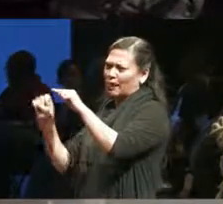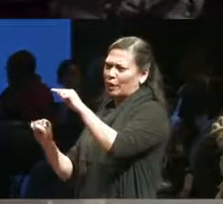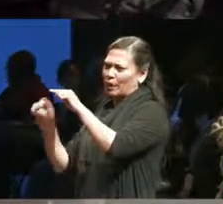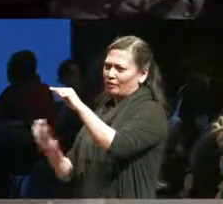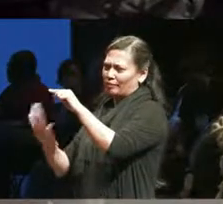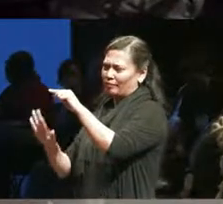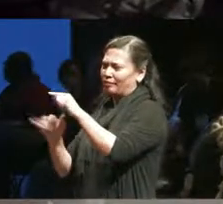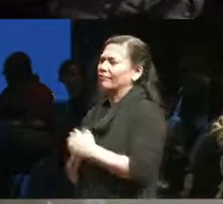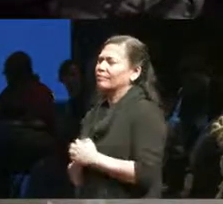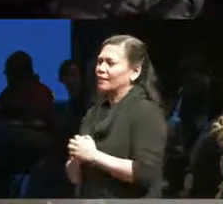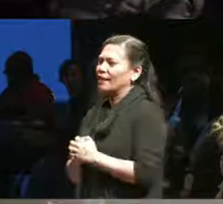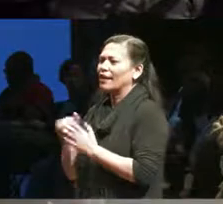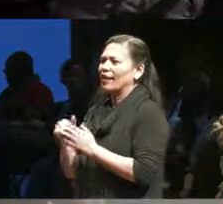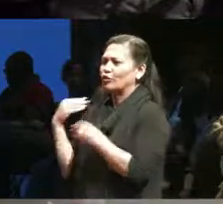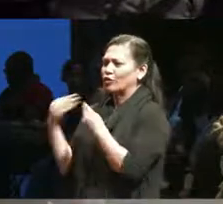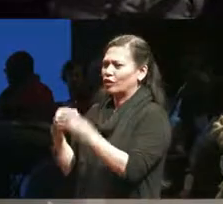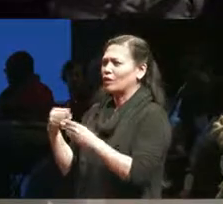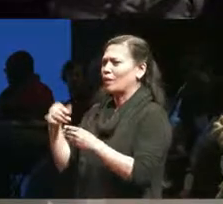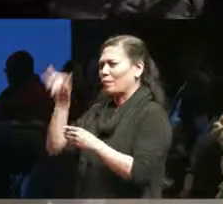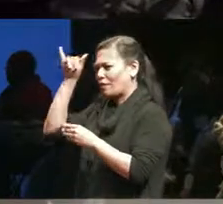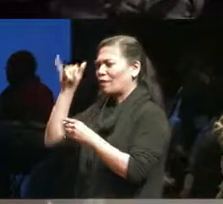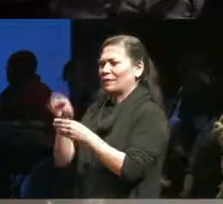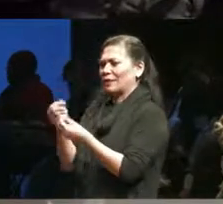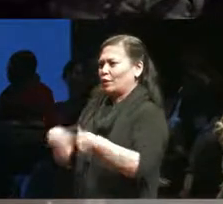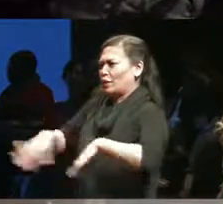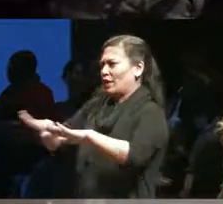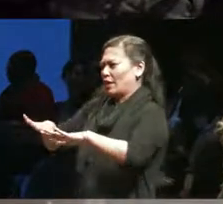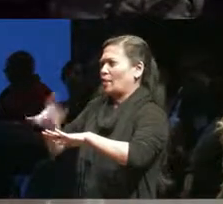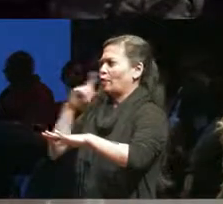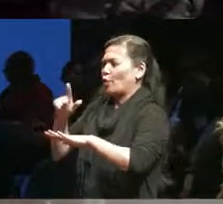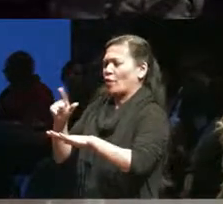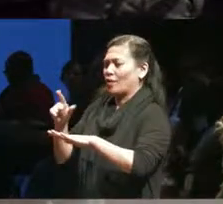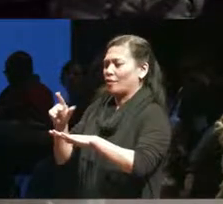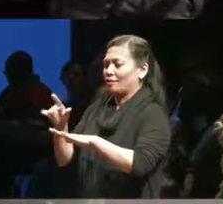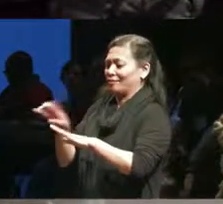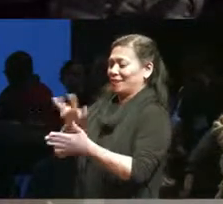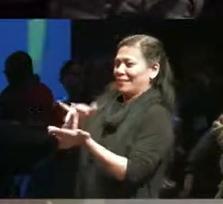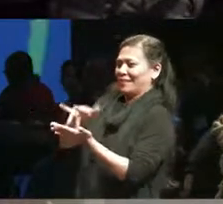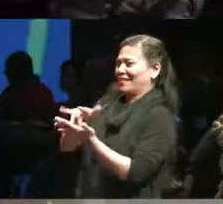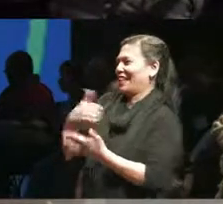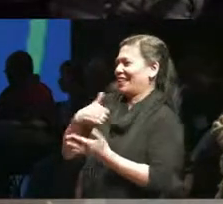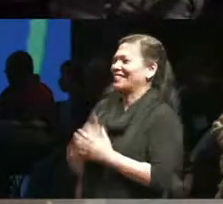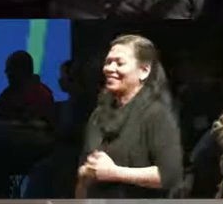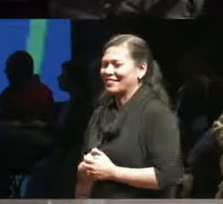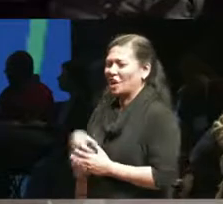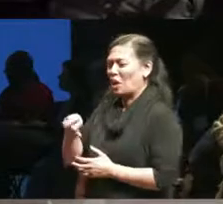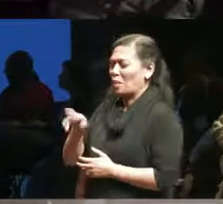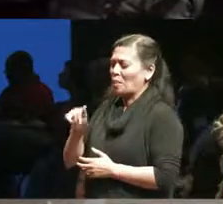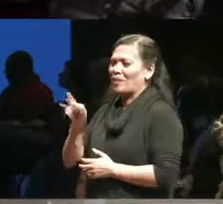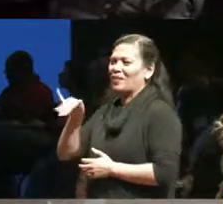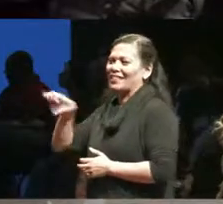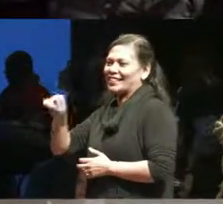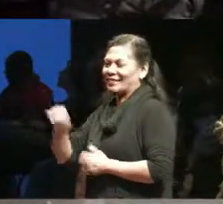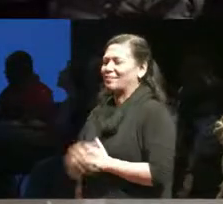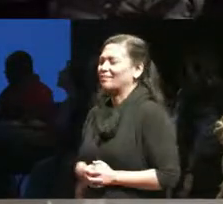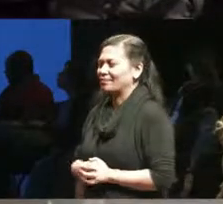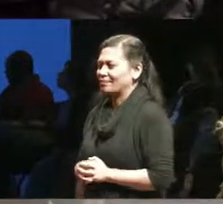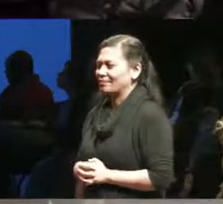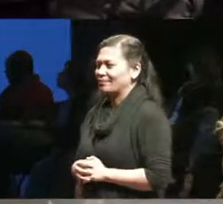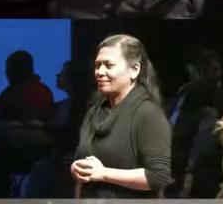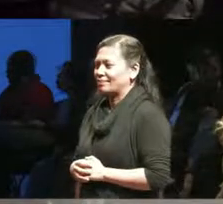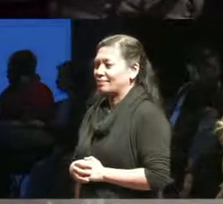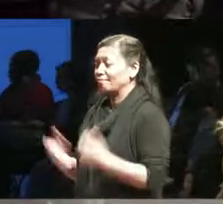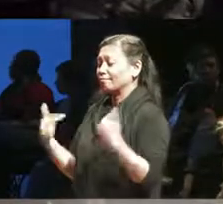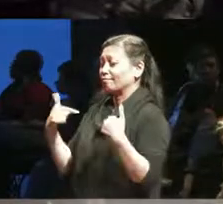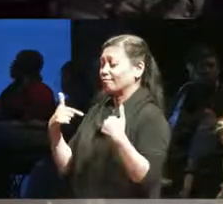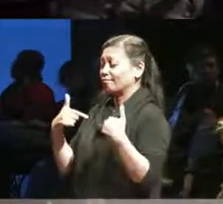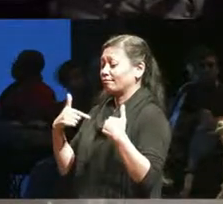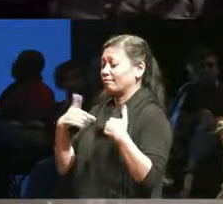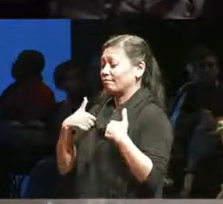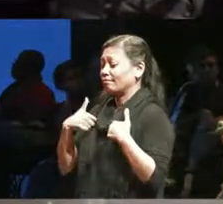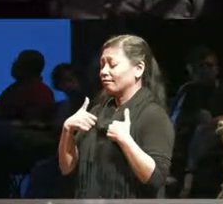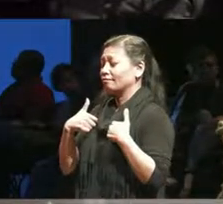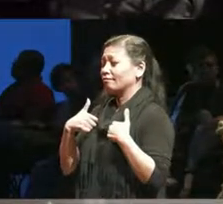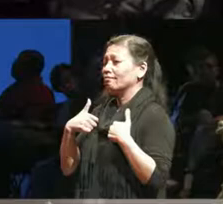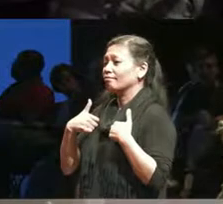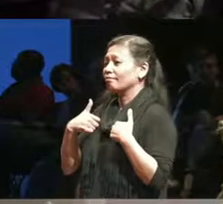traditional Buffalo territory of of the prairies. And I identify and I am and I